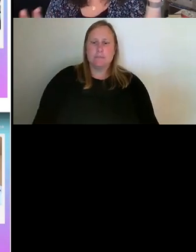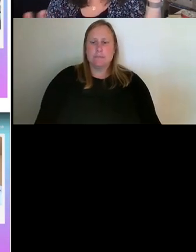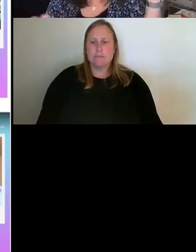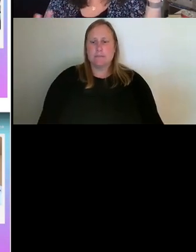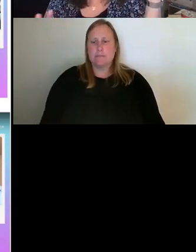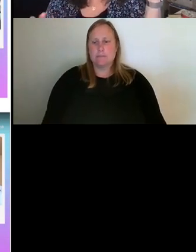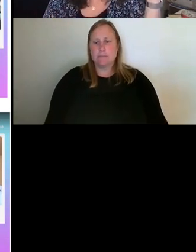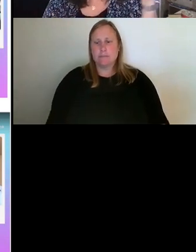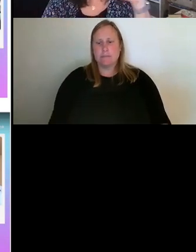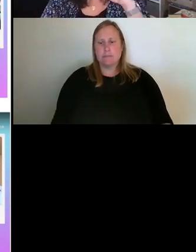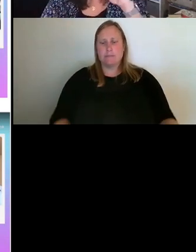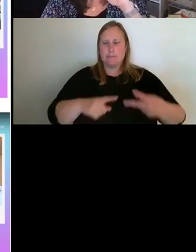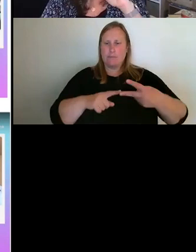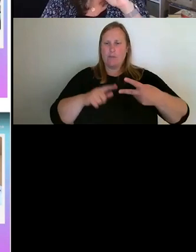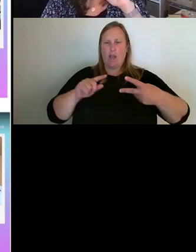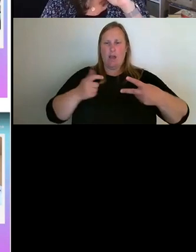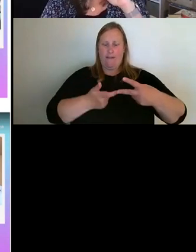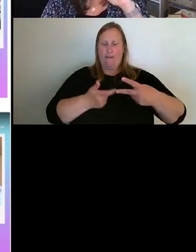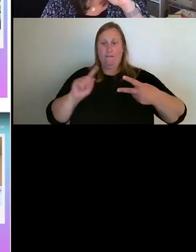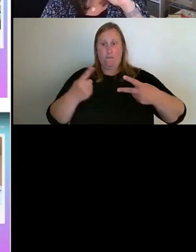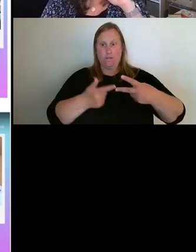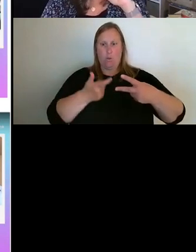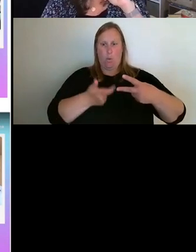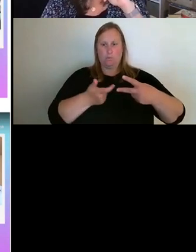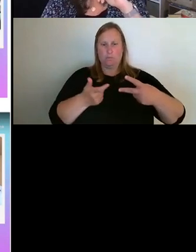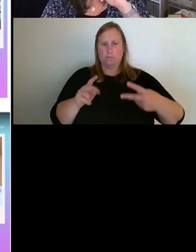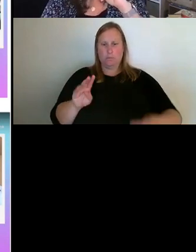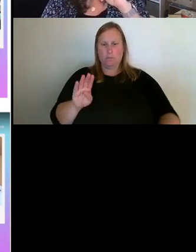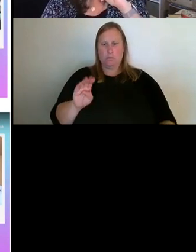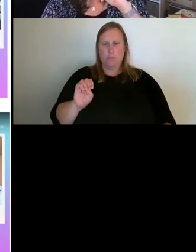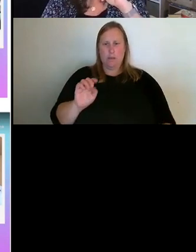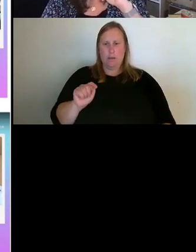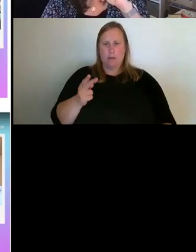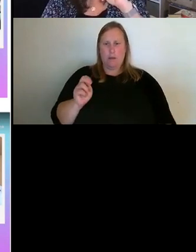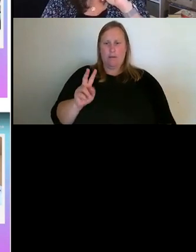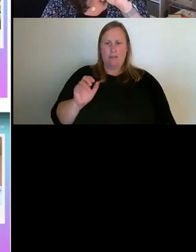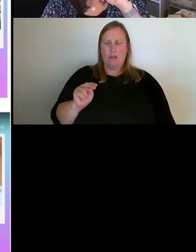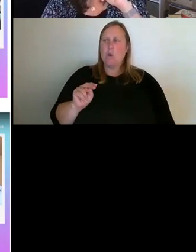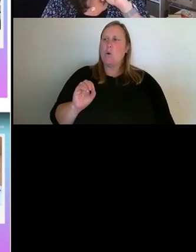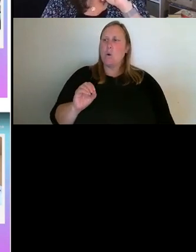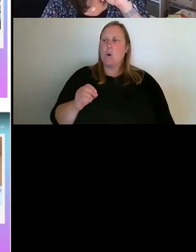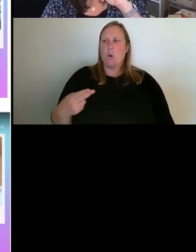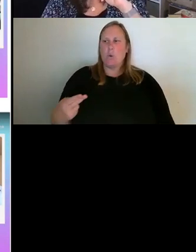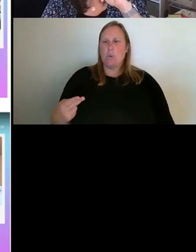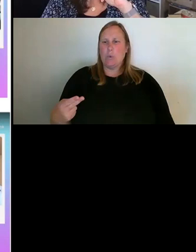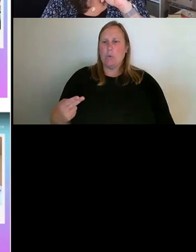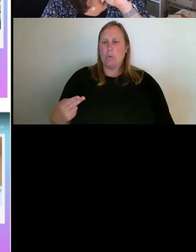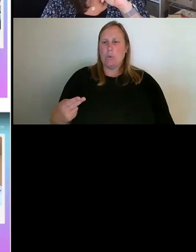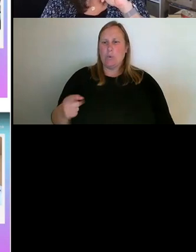are PTSD content. Both needed warnings.